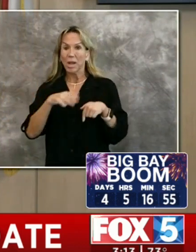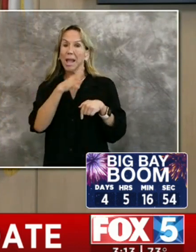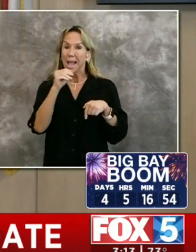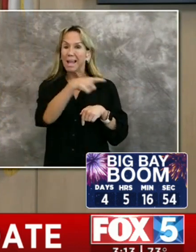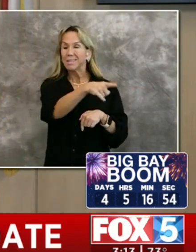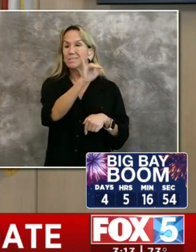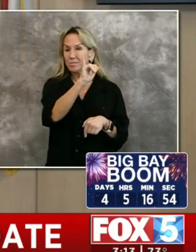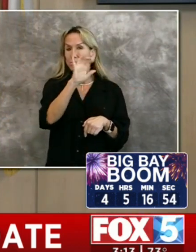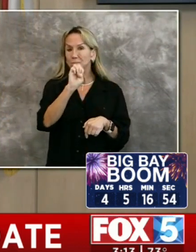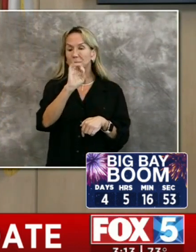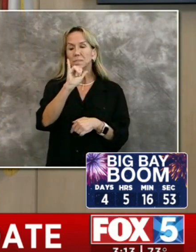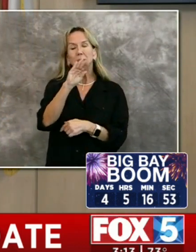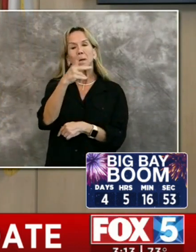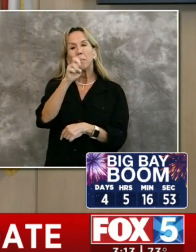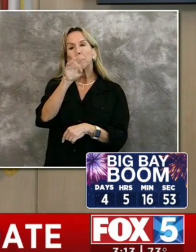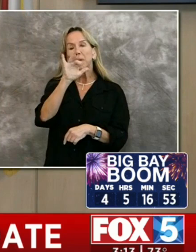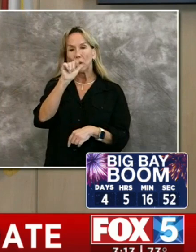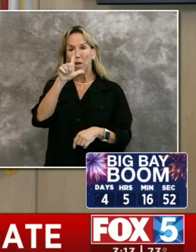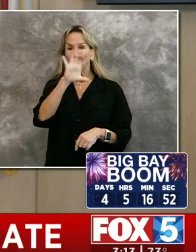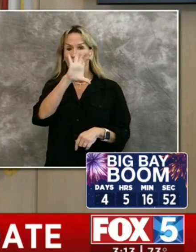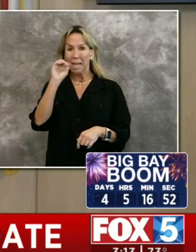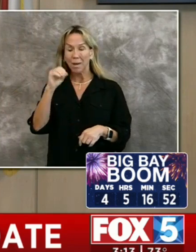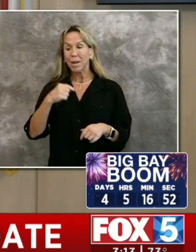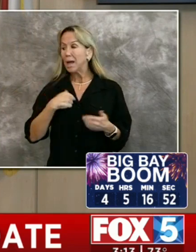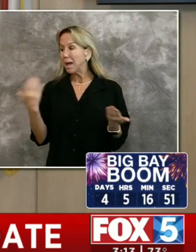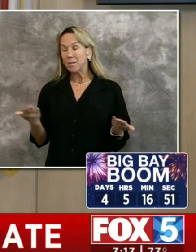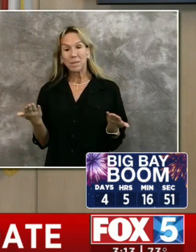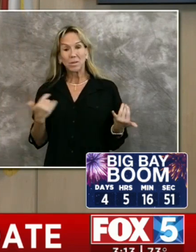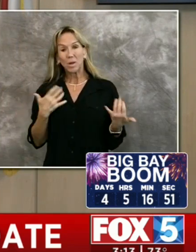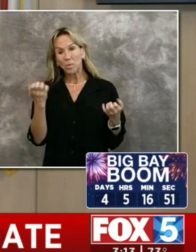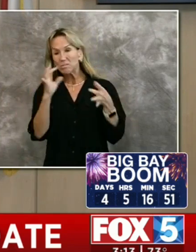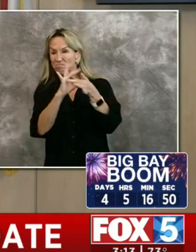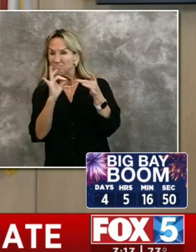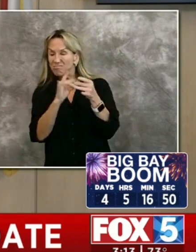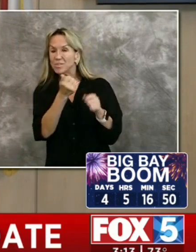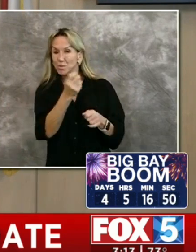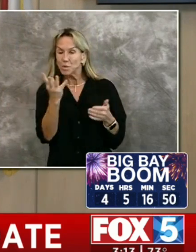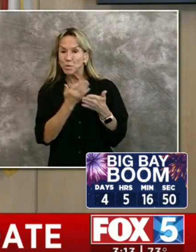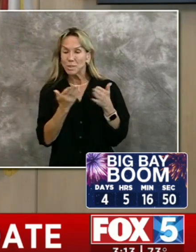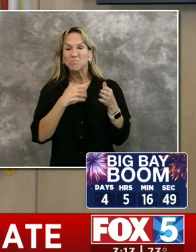ABLE TO REPRESENT AND WORK WITH ALL OF OUR HOSPITALS IN BOTH SAN DIEGO AND IMPERIAL